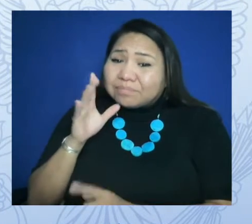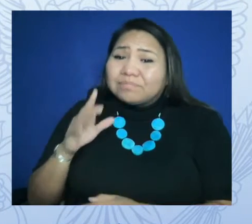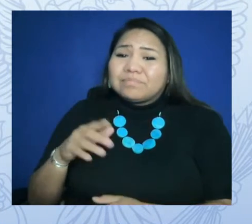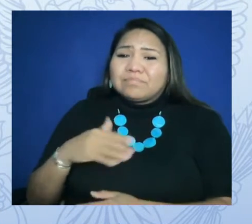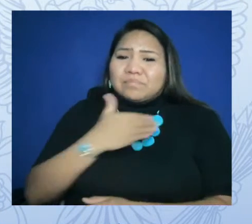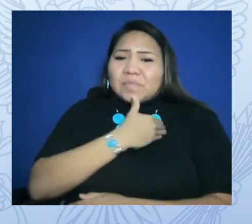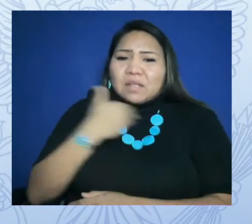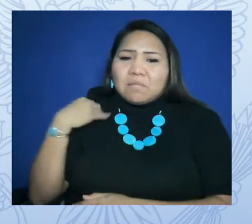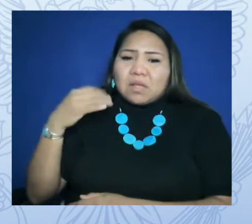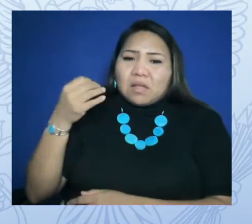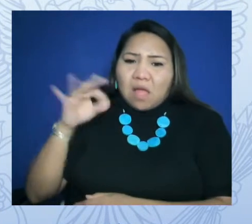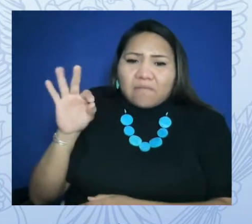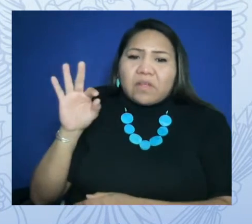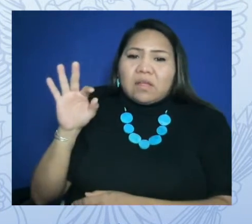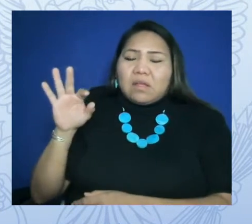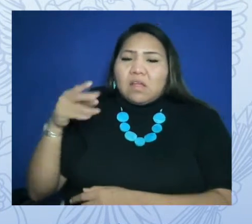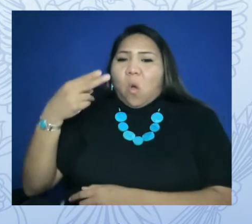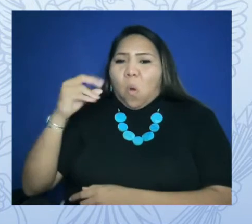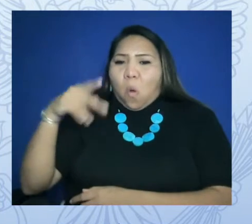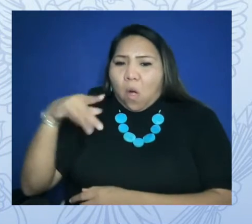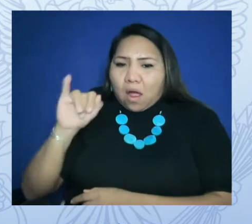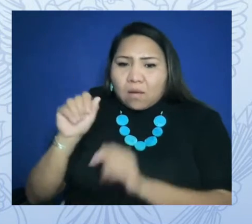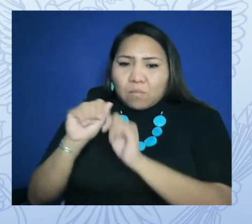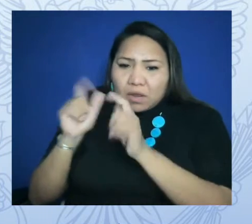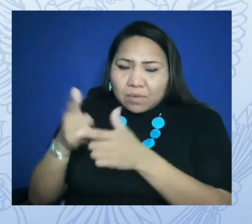Both her father and her grandfather were war veterans,